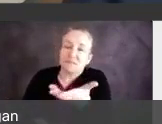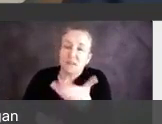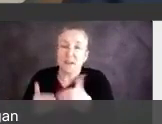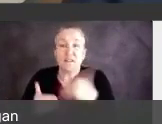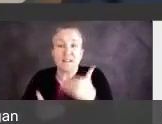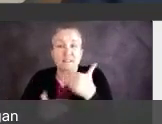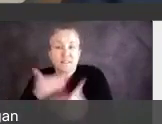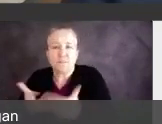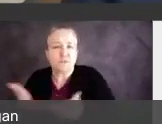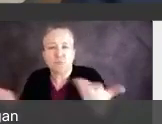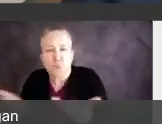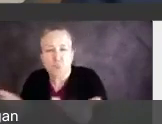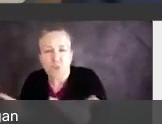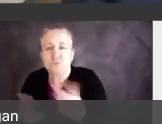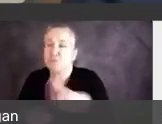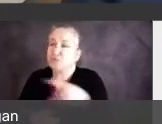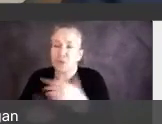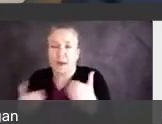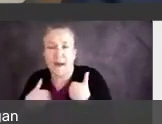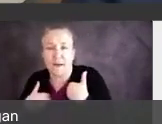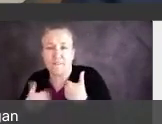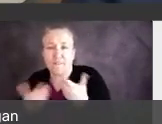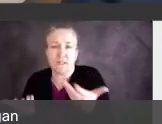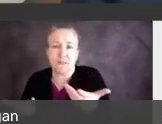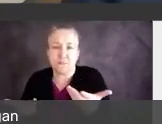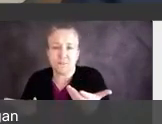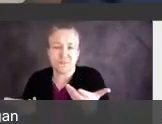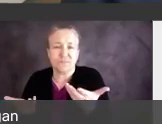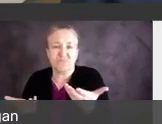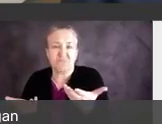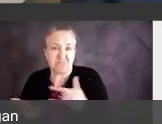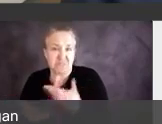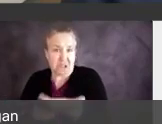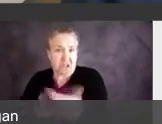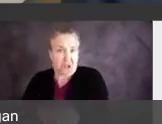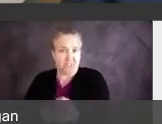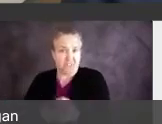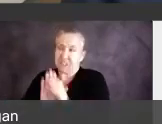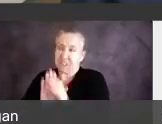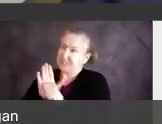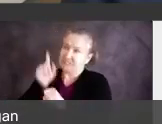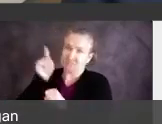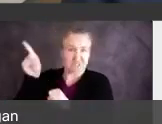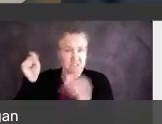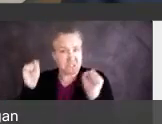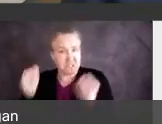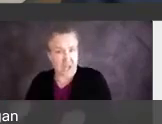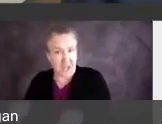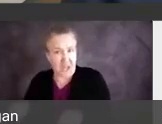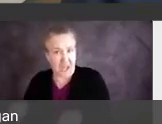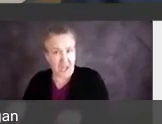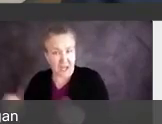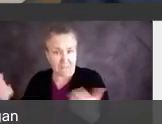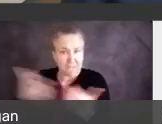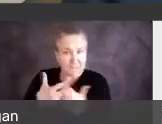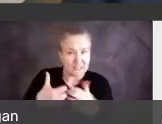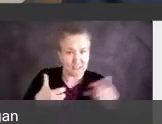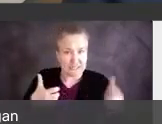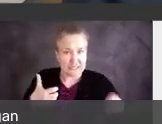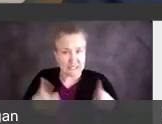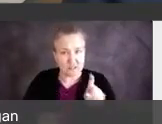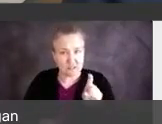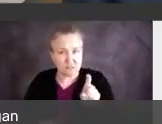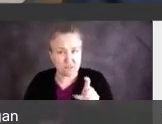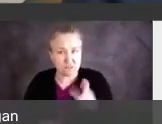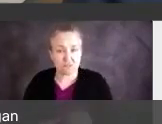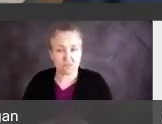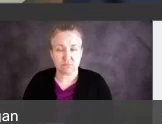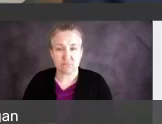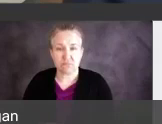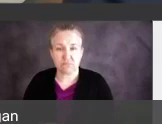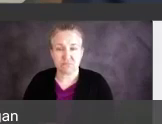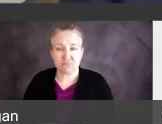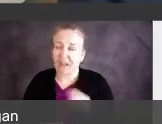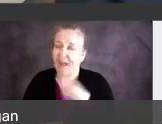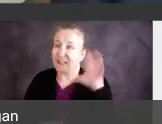forward? Like do you have, you know, confidence that the state, you know, can meet these needs, I guess, moving forward?